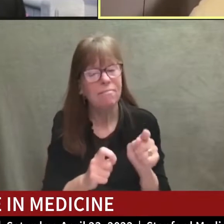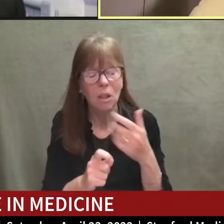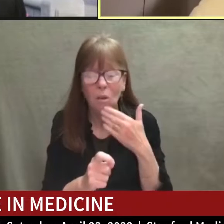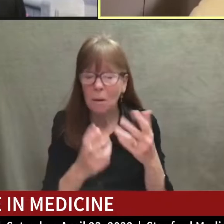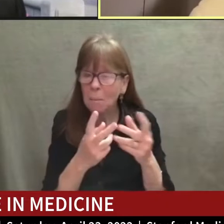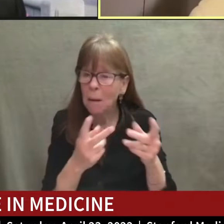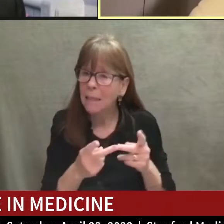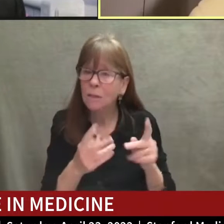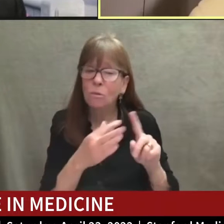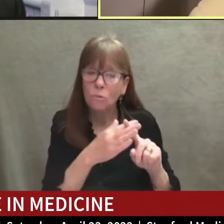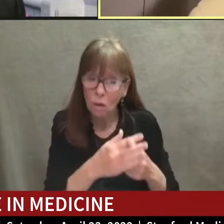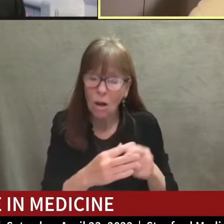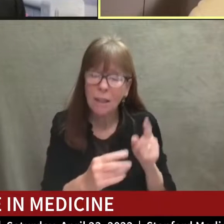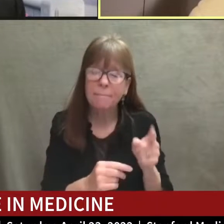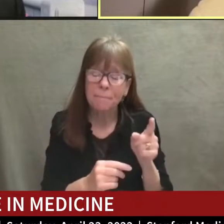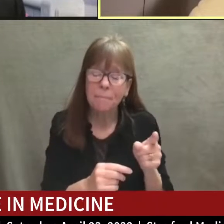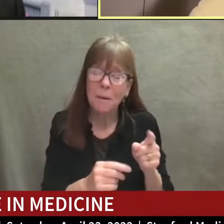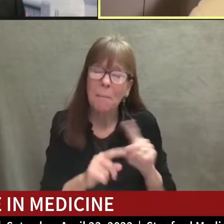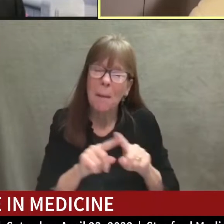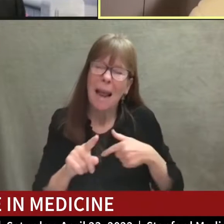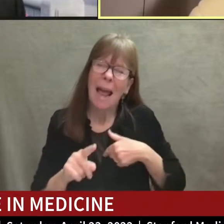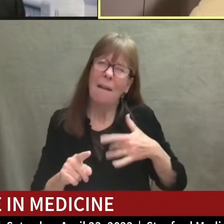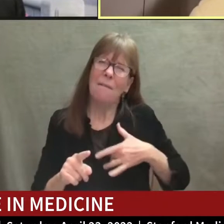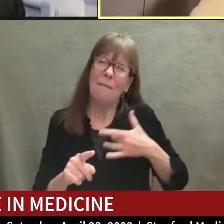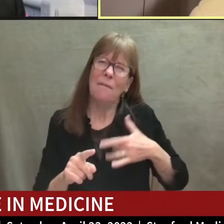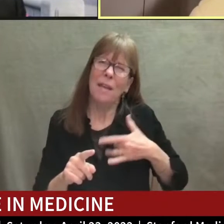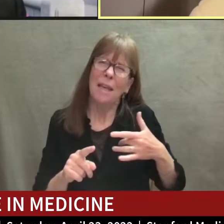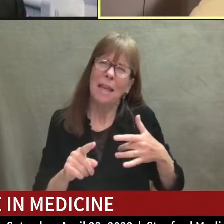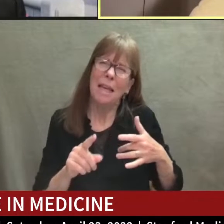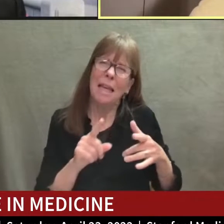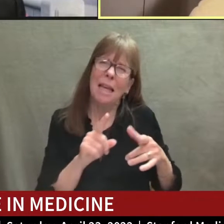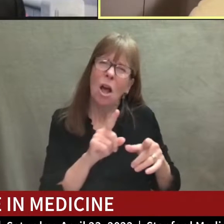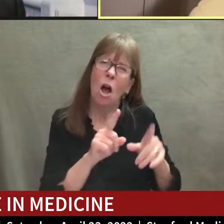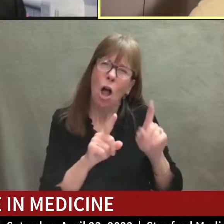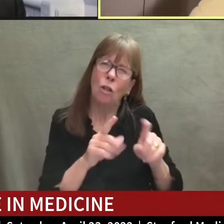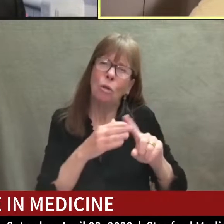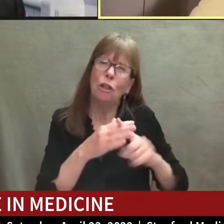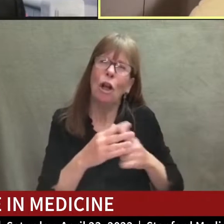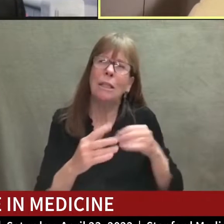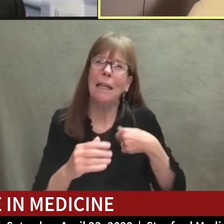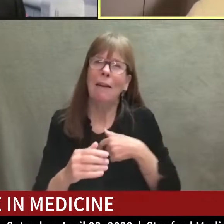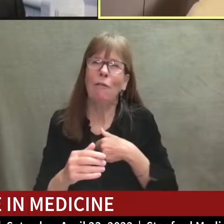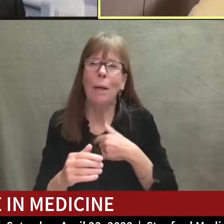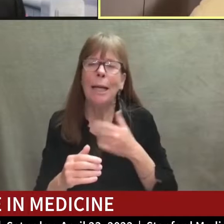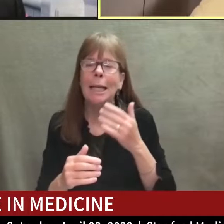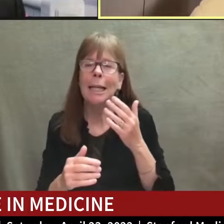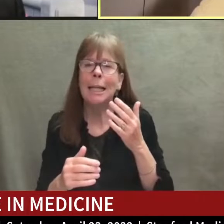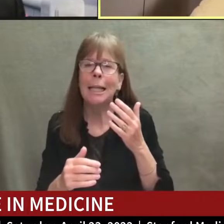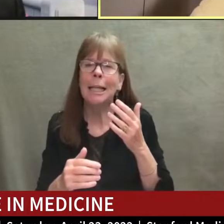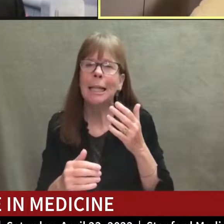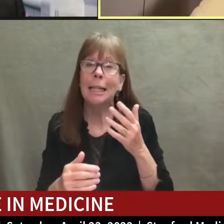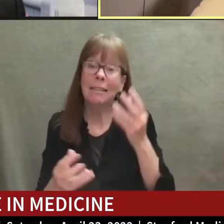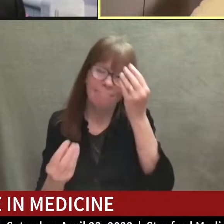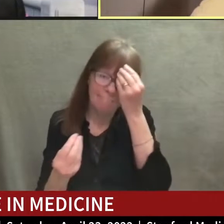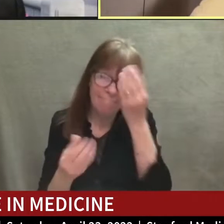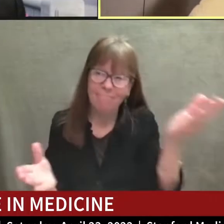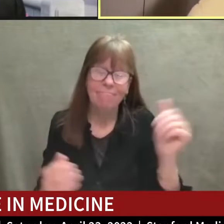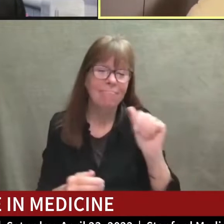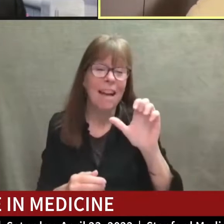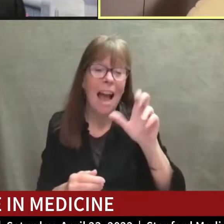starts with just the acknowledgment that, you know, I already said it earlier, but the system,